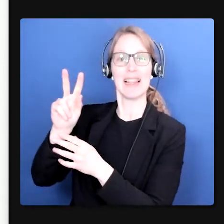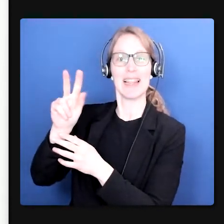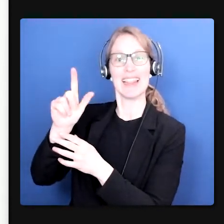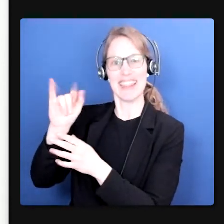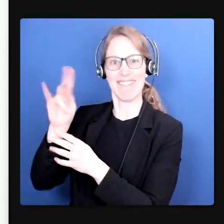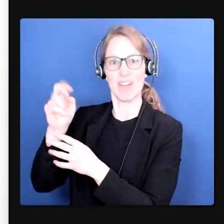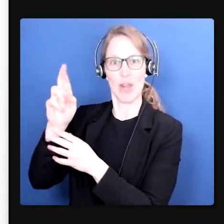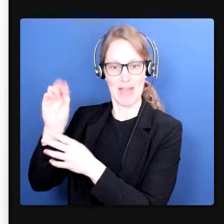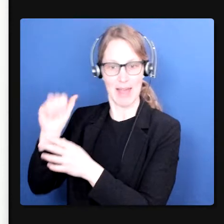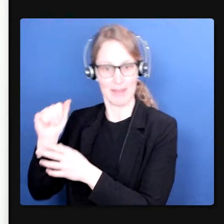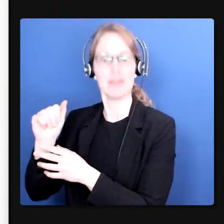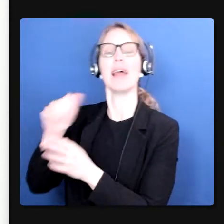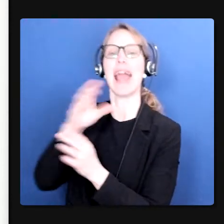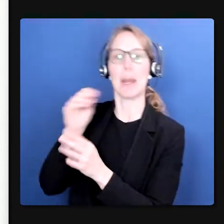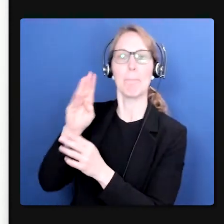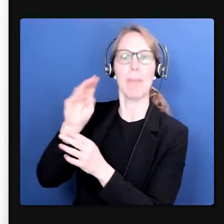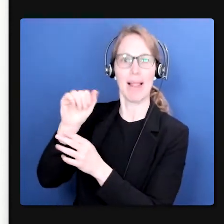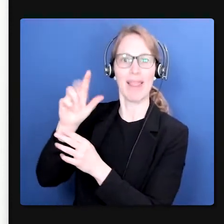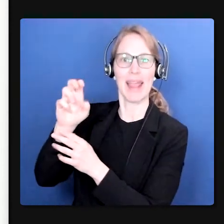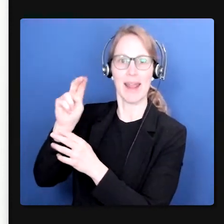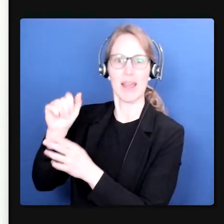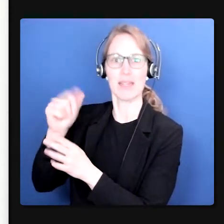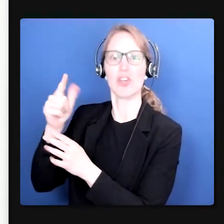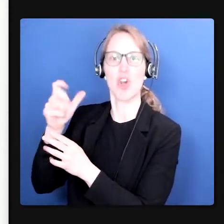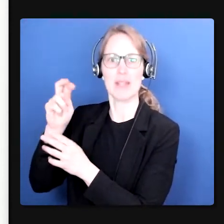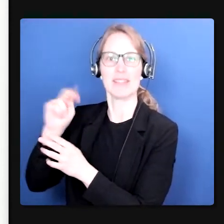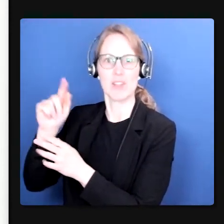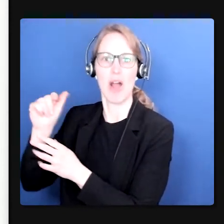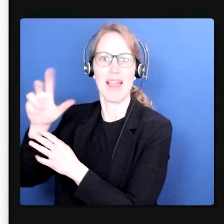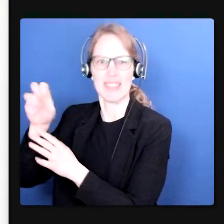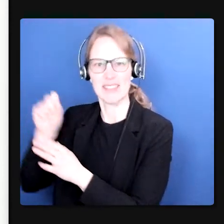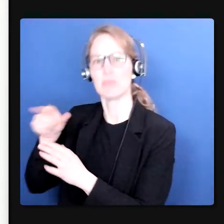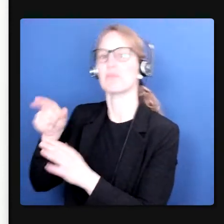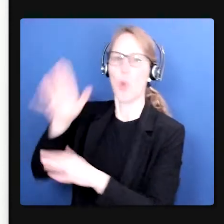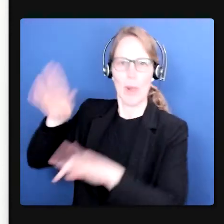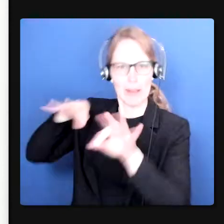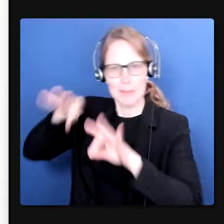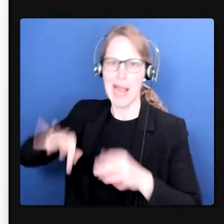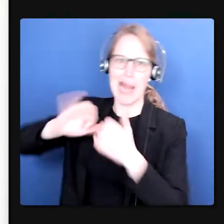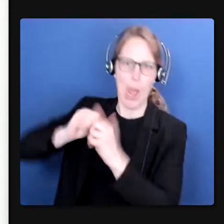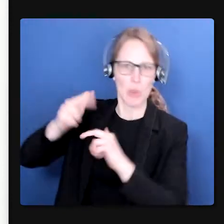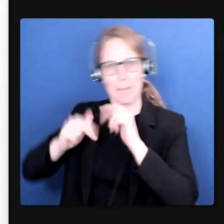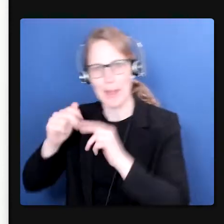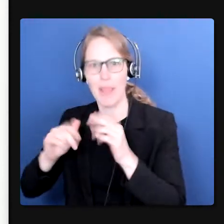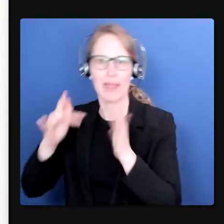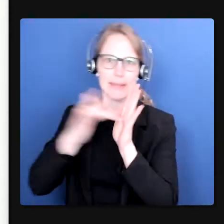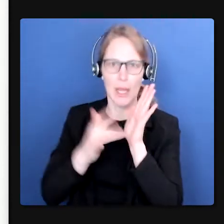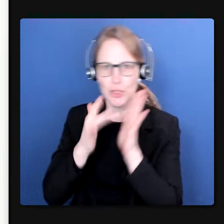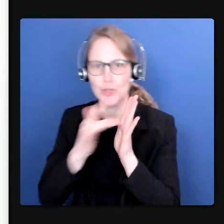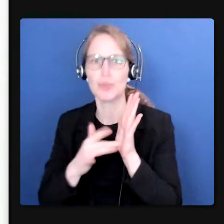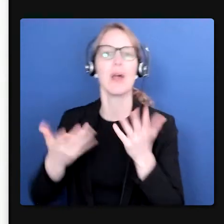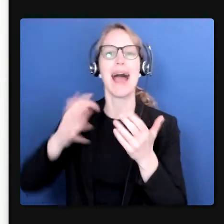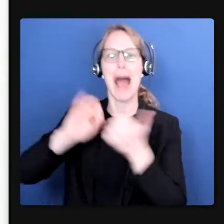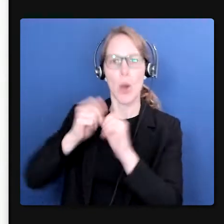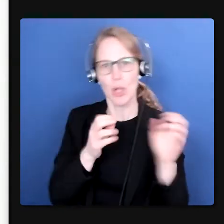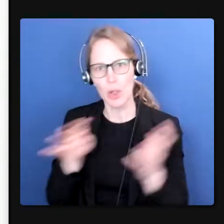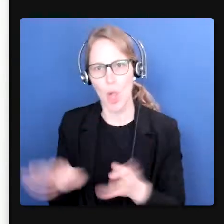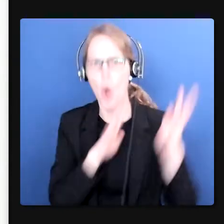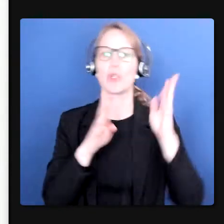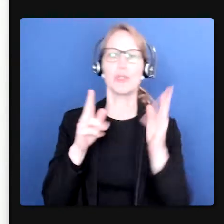about how you might get up and running with the tack. That talk shows how to build a touch layout, how to load it into your game streaming app,